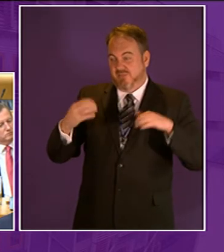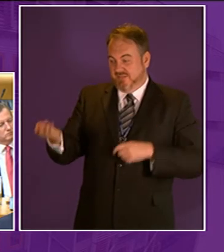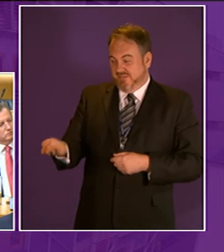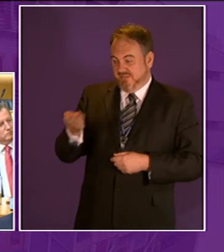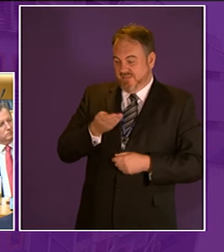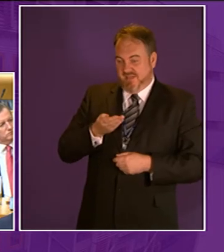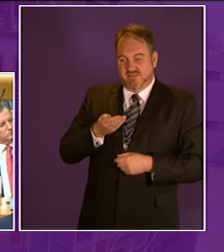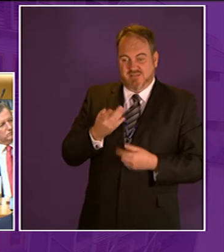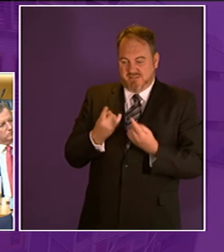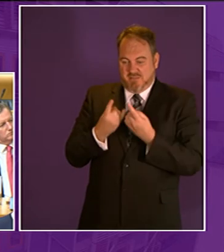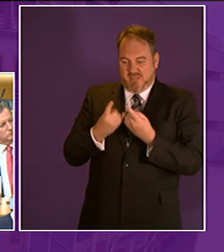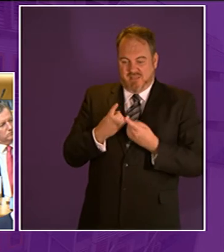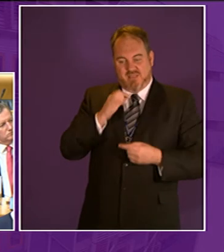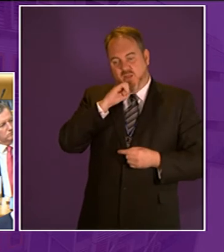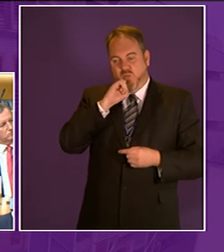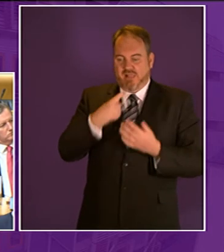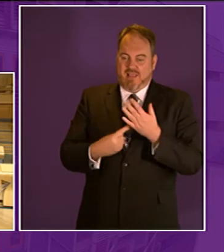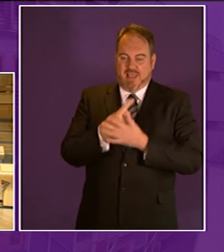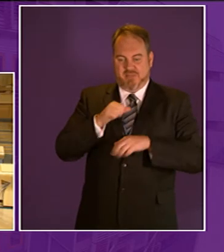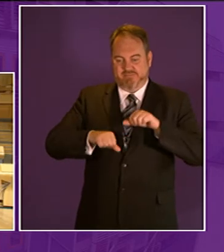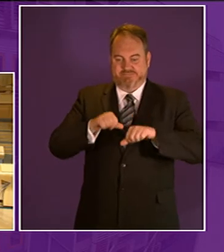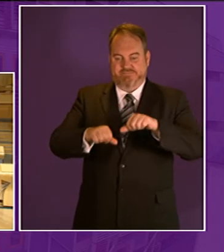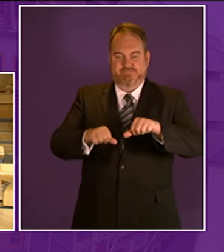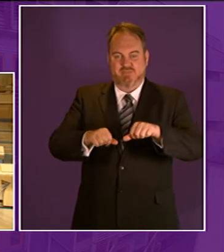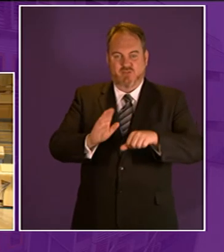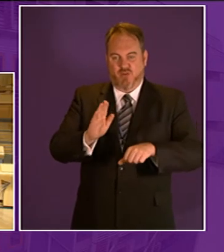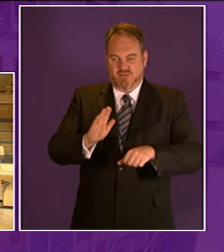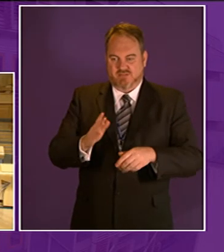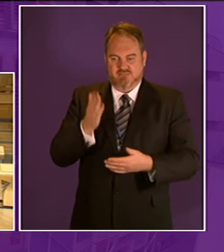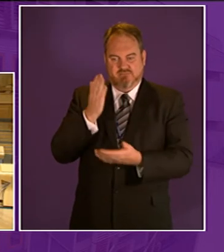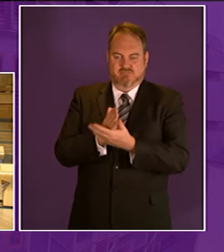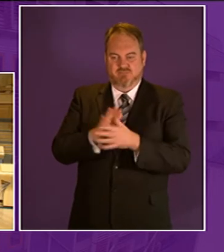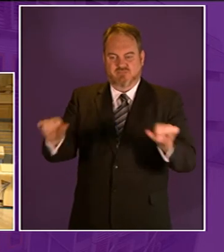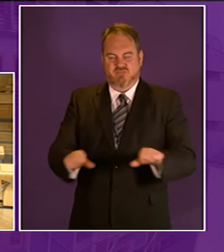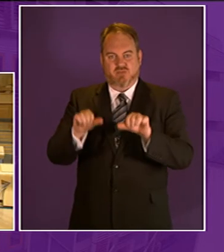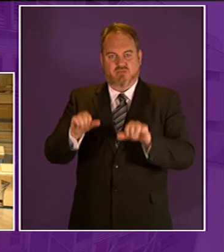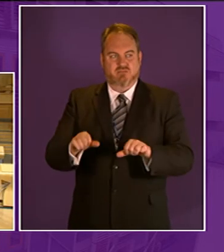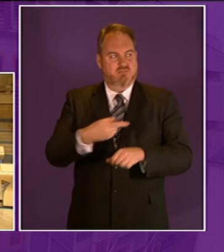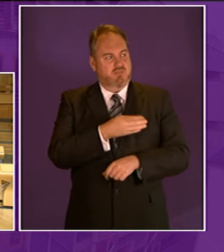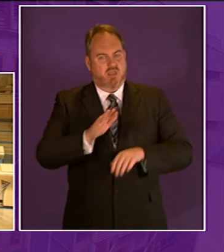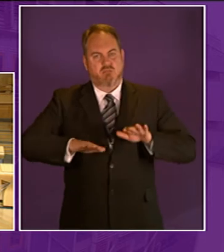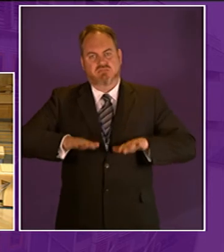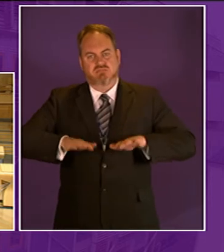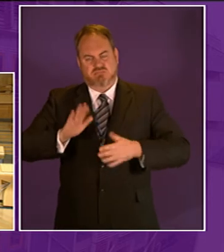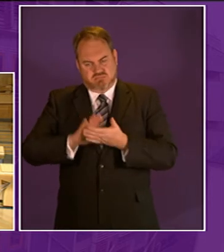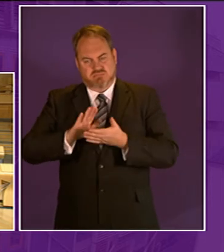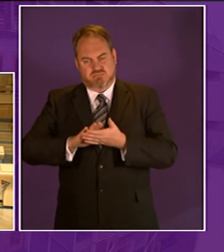of a resolution to the dispute?